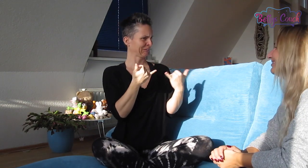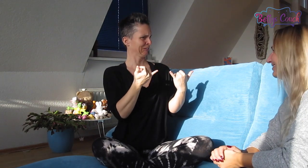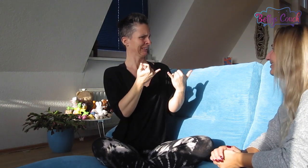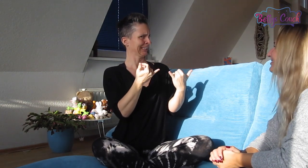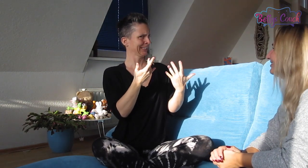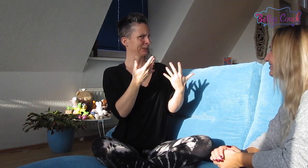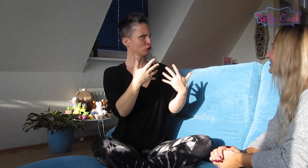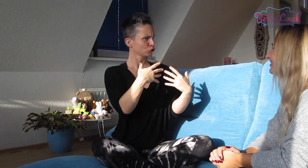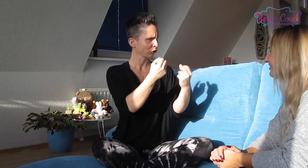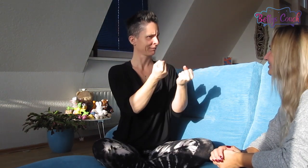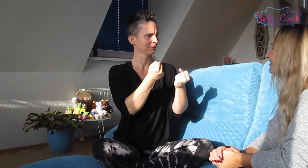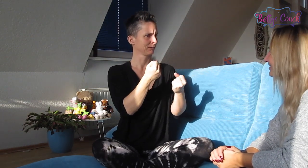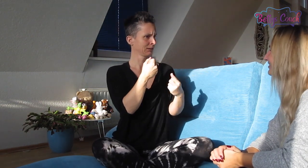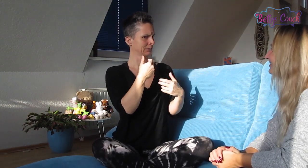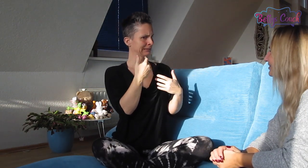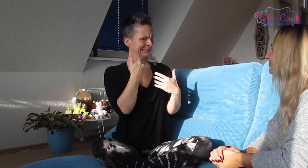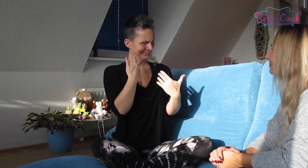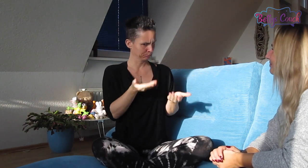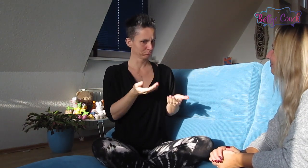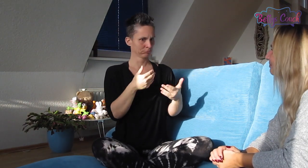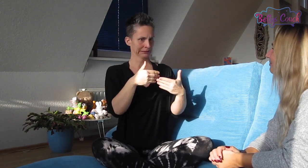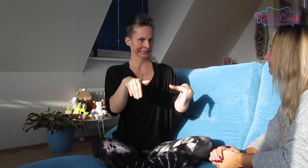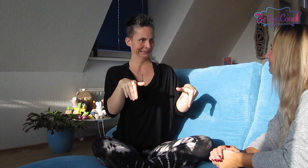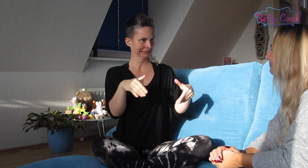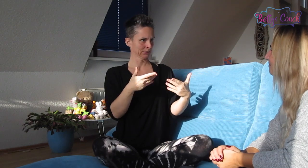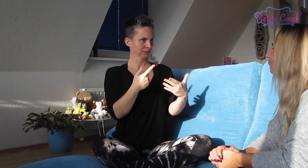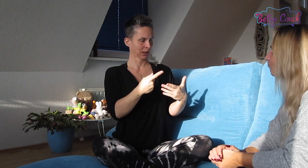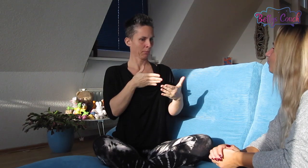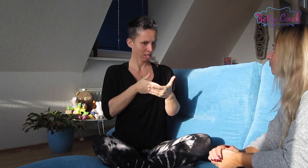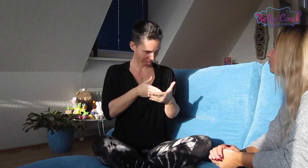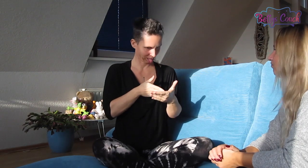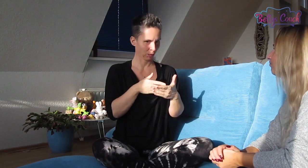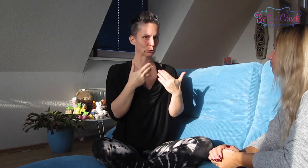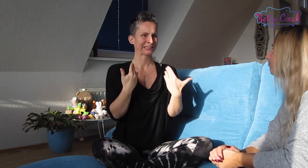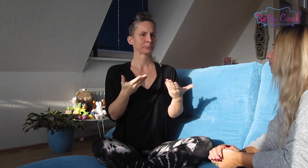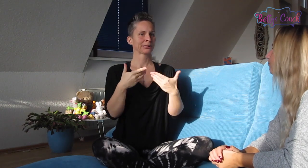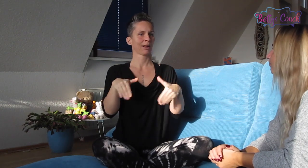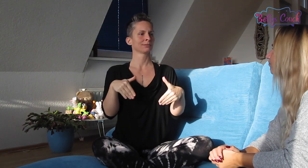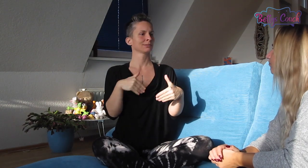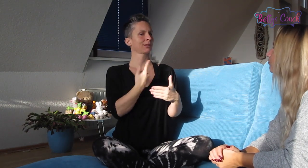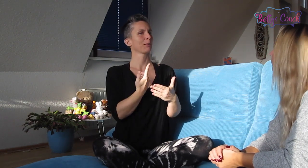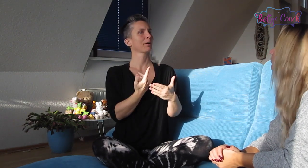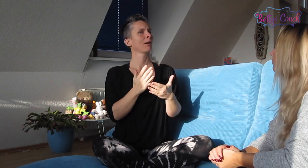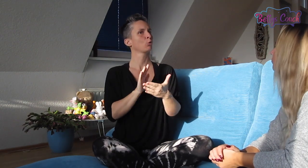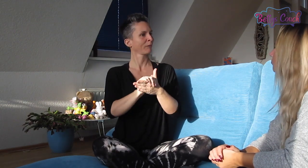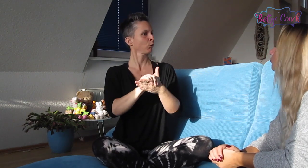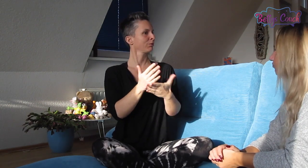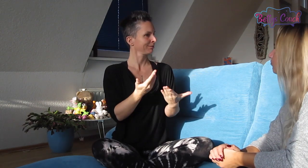How did you manage it? Were there limits that you ran into? And what limits have you overcome?